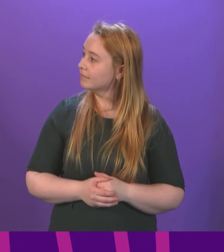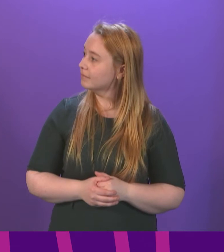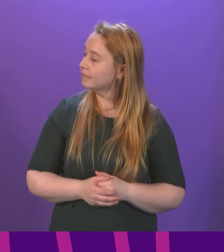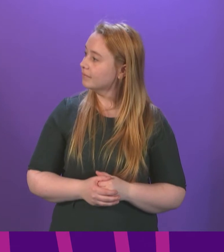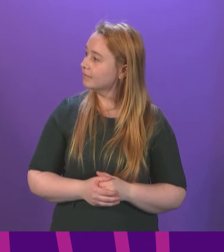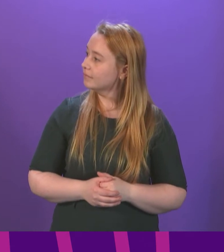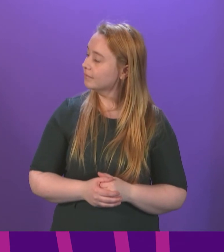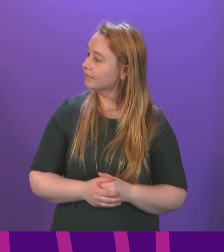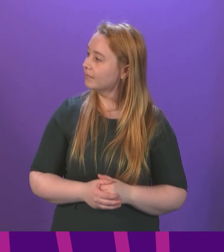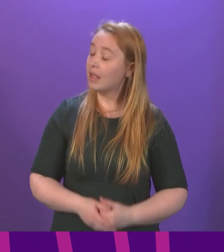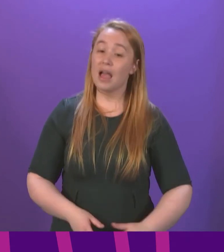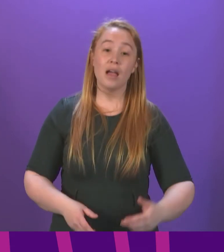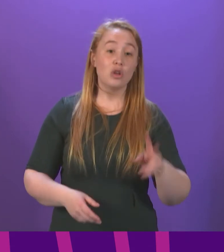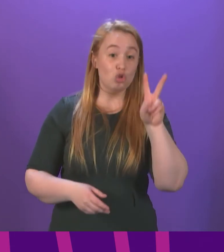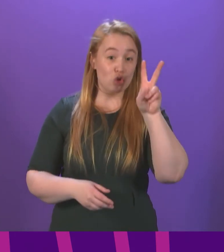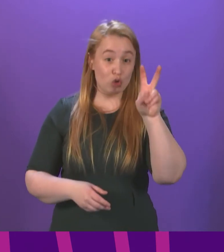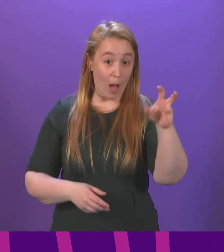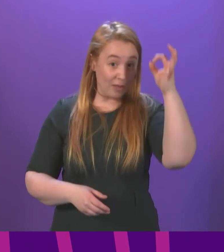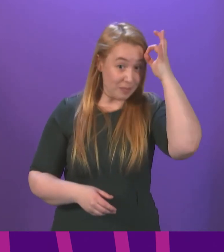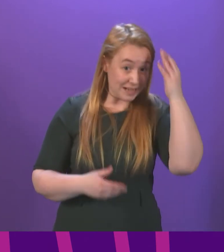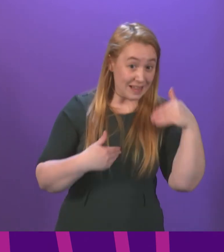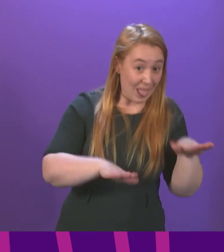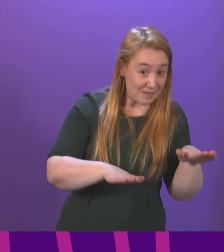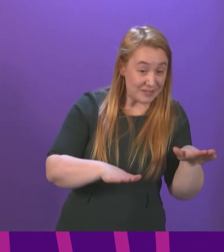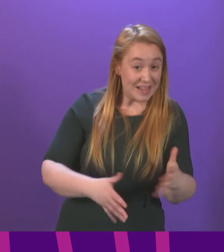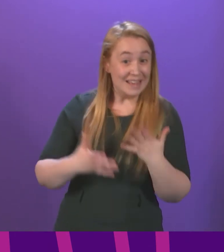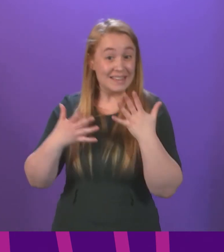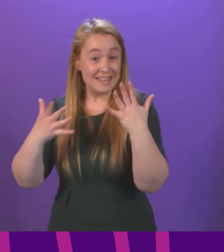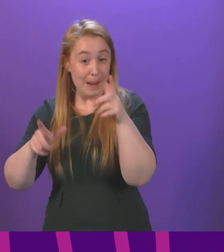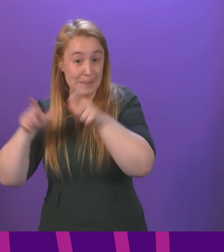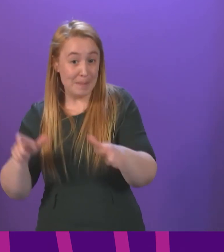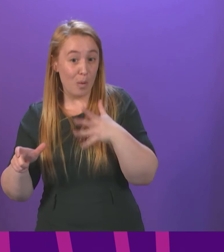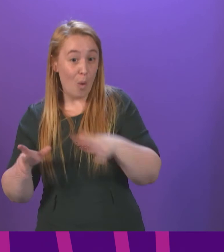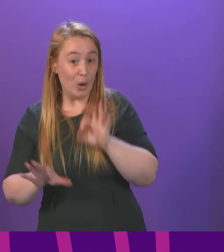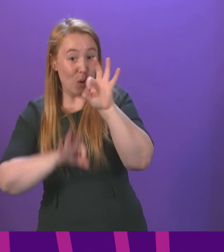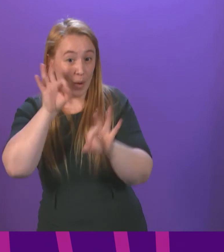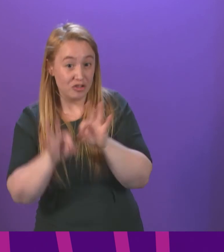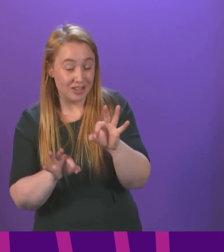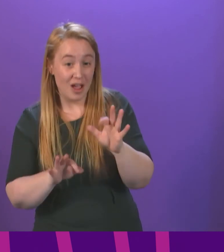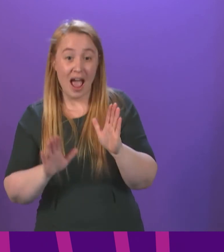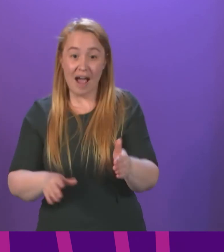want to ask questions. That tells members how short their questions should be. There must be single questions and short answers, please.